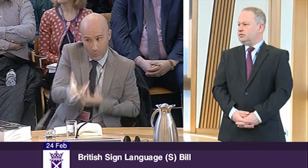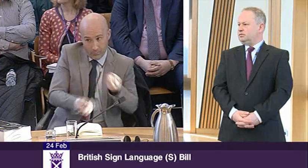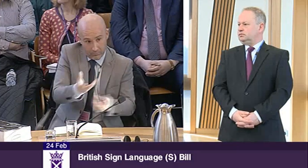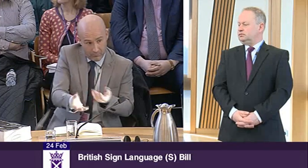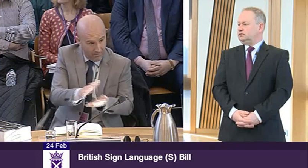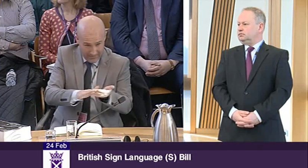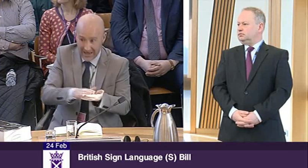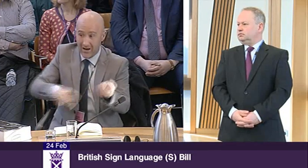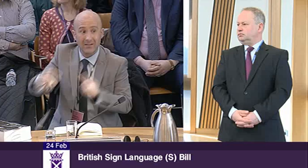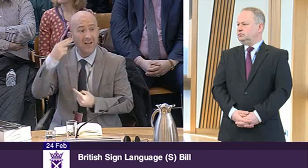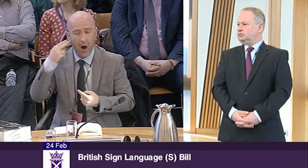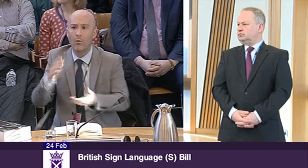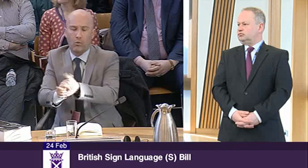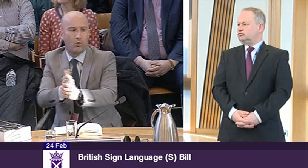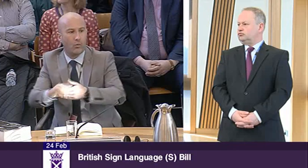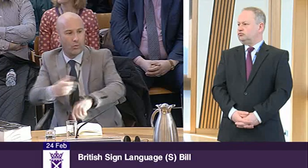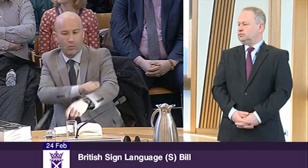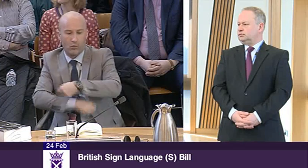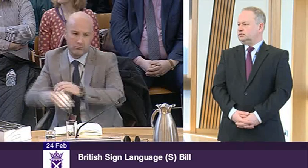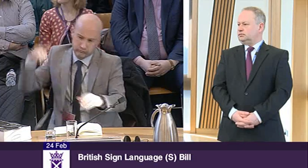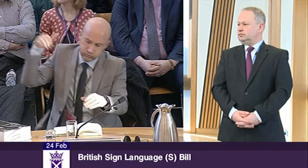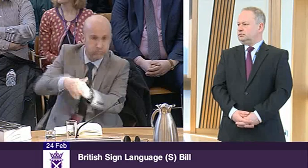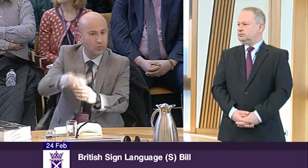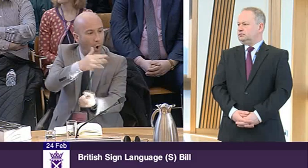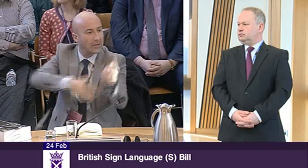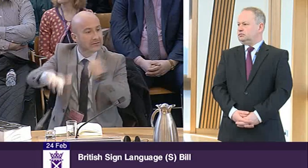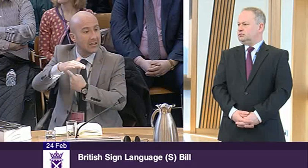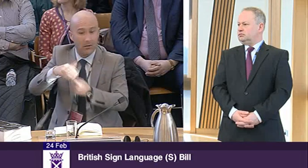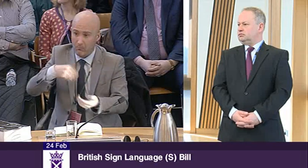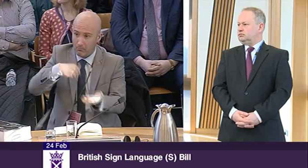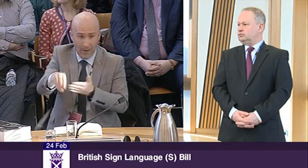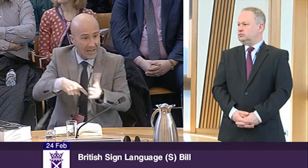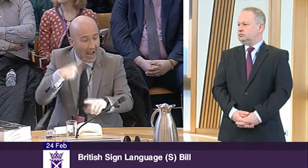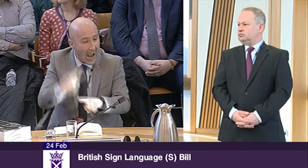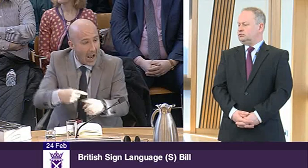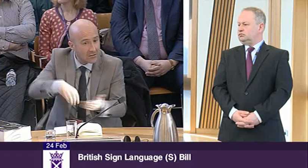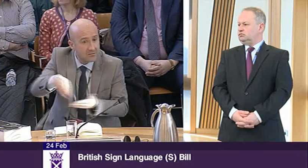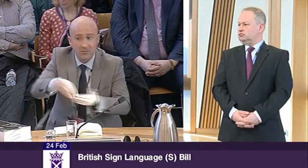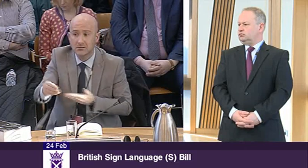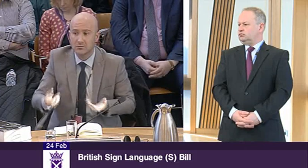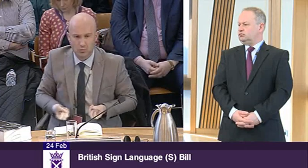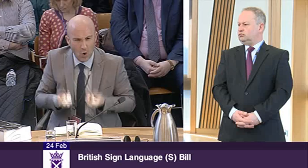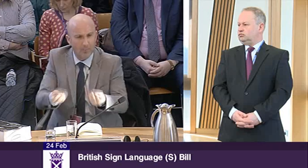If we do not do anything now, there will be increased costs later on as a result. If we